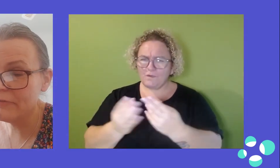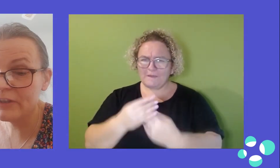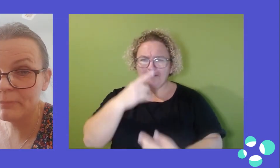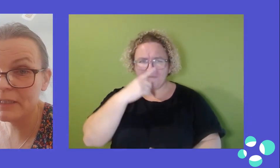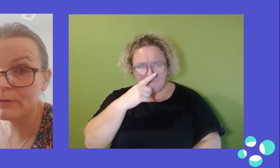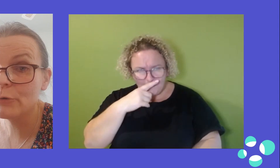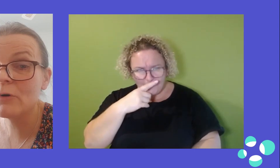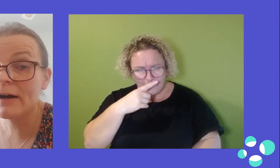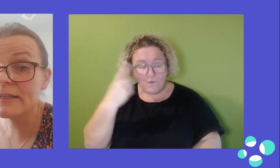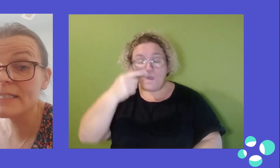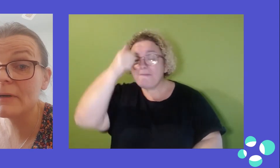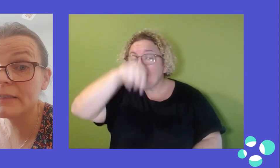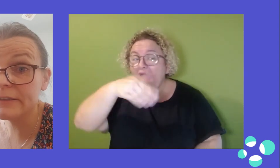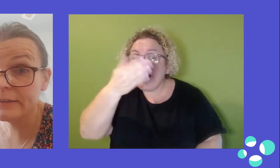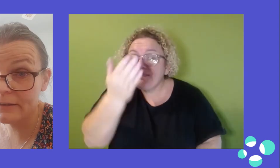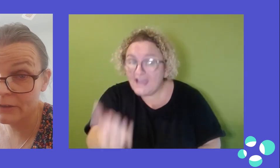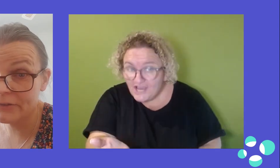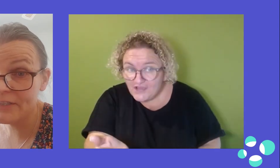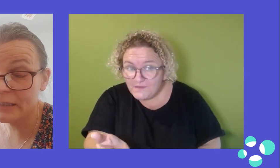with people who are smarter than yourself